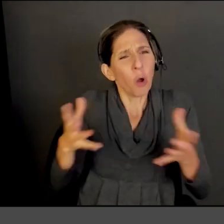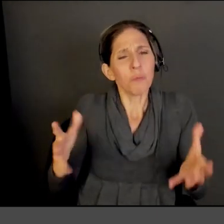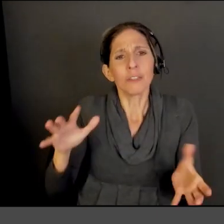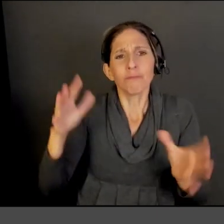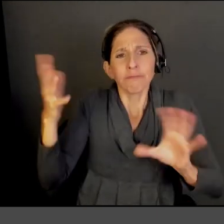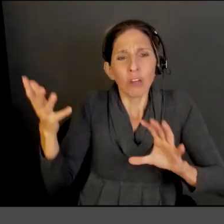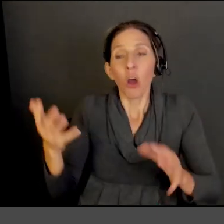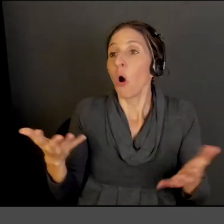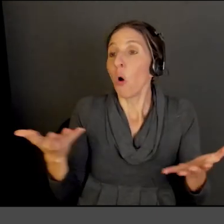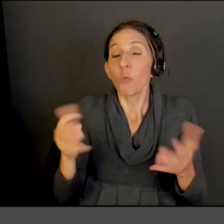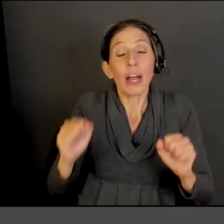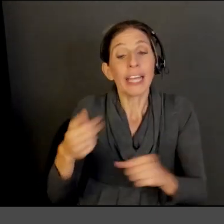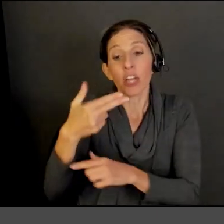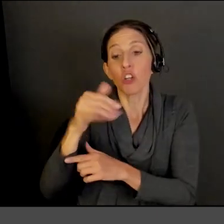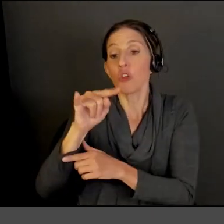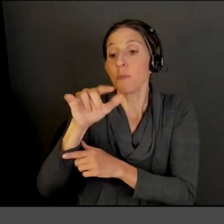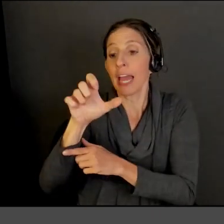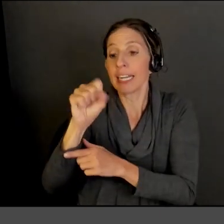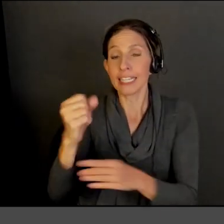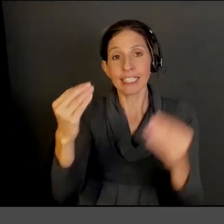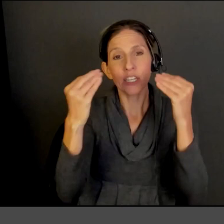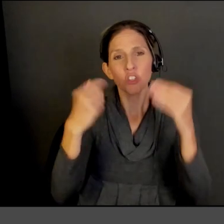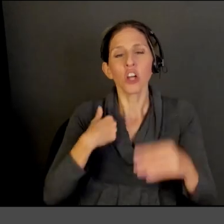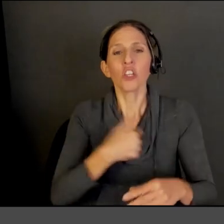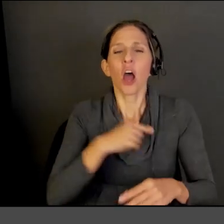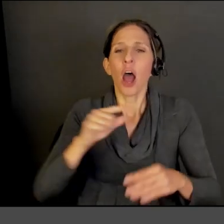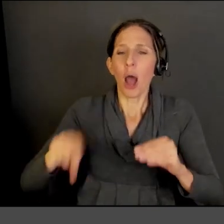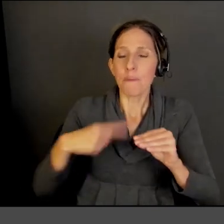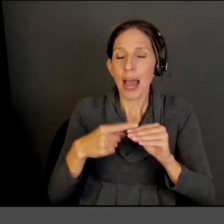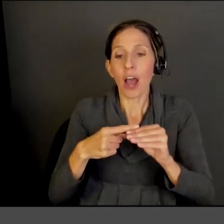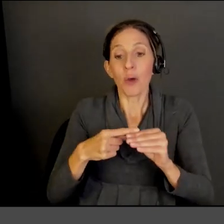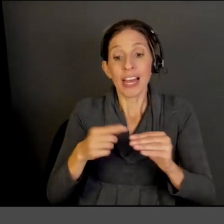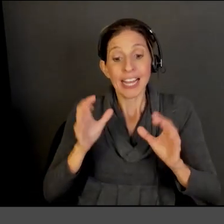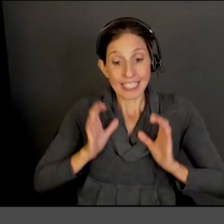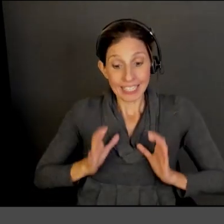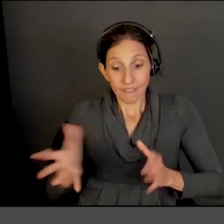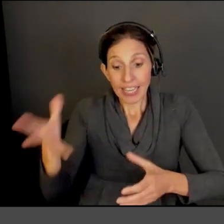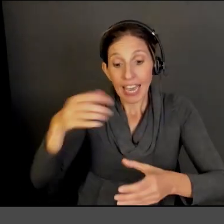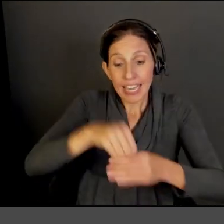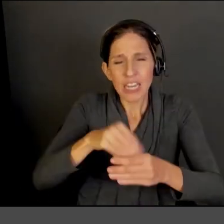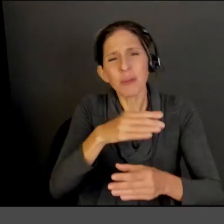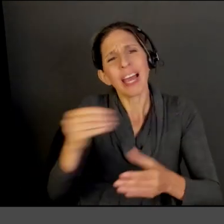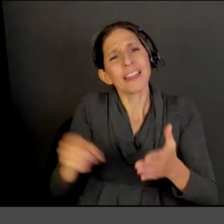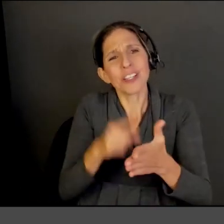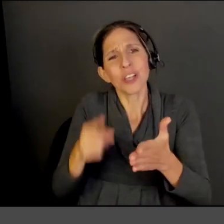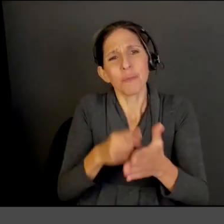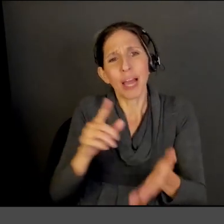AND THE SOMETIMES TURBULENT AMERICAN AND GLOBAL POLITICAL PROCESS? HOW CAN THE